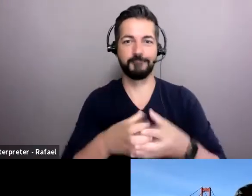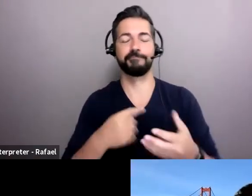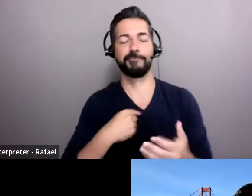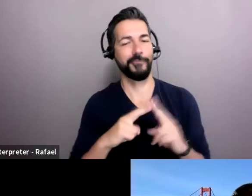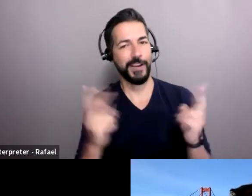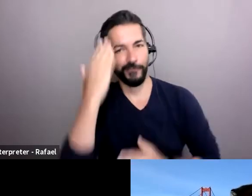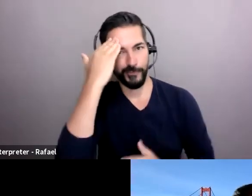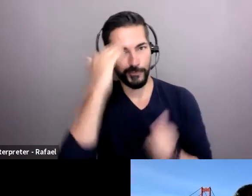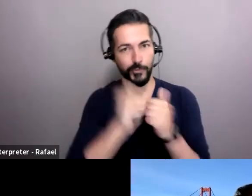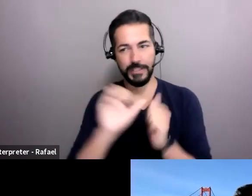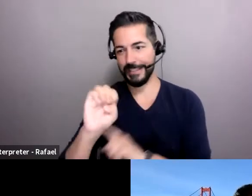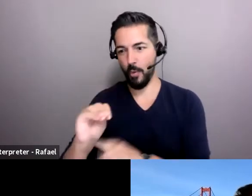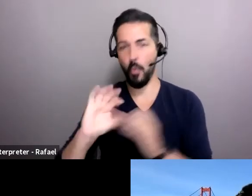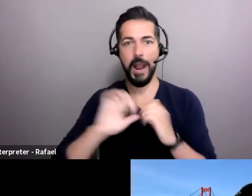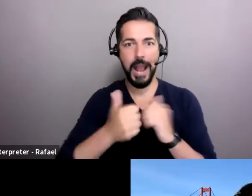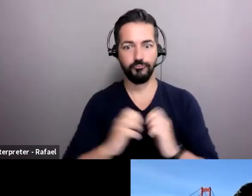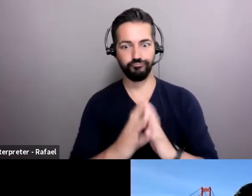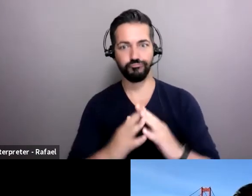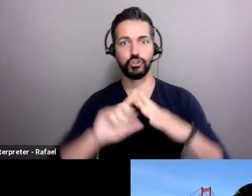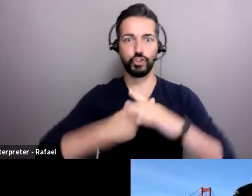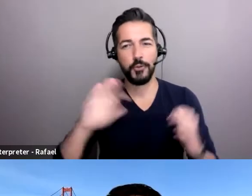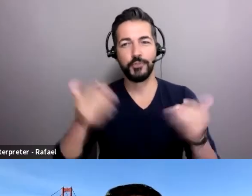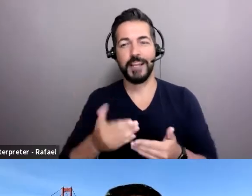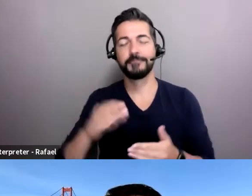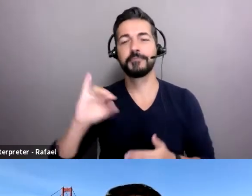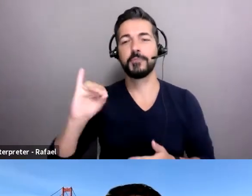get it started in House. Hey, everybody.